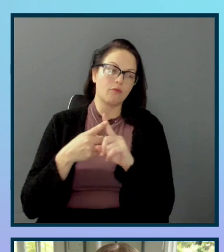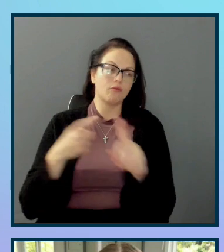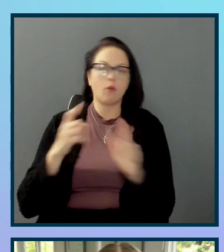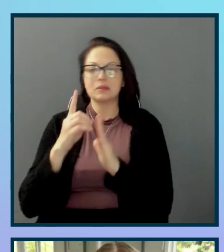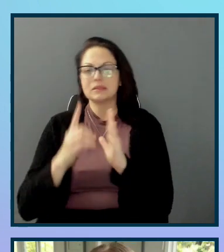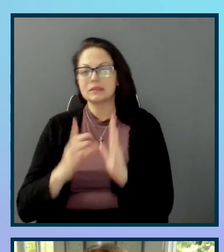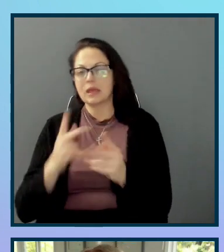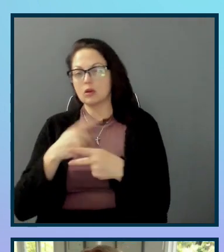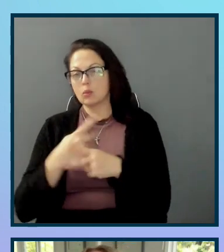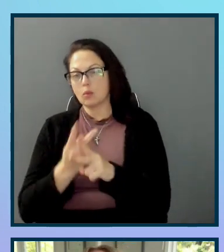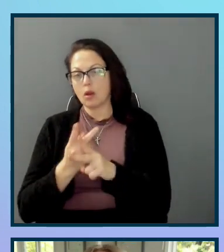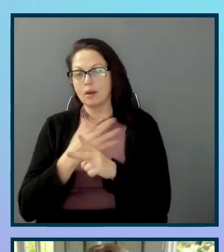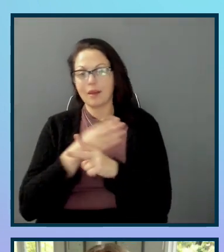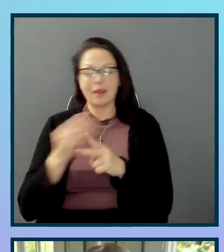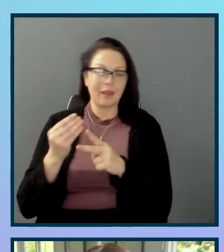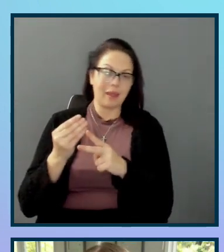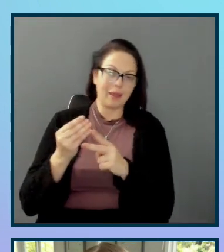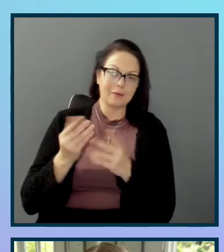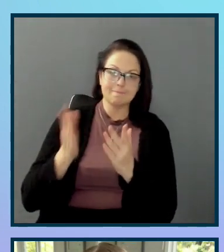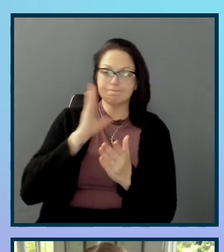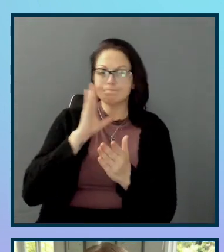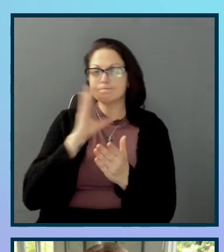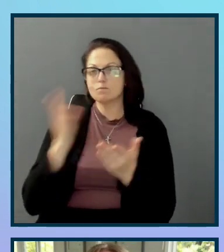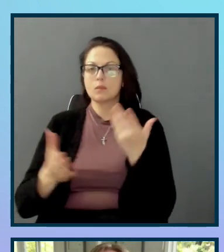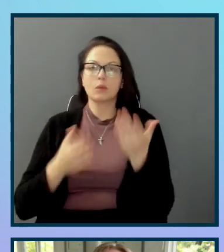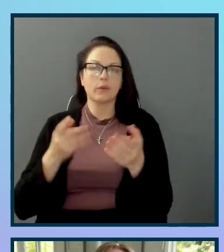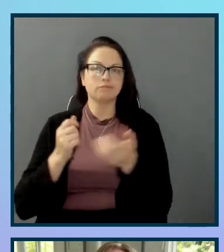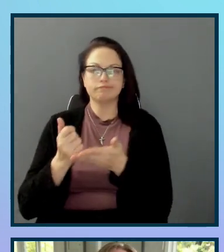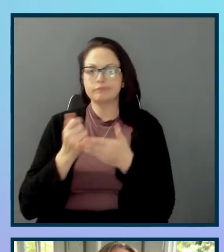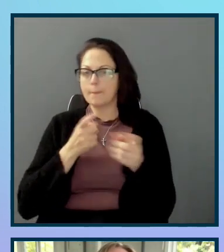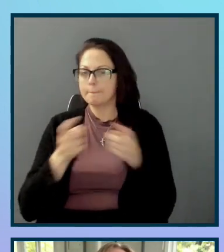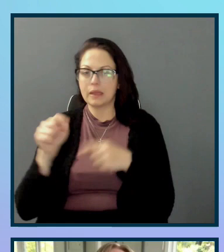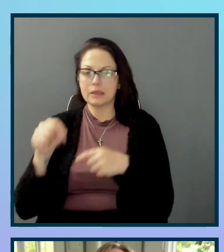It's like they're coming over this wall to manage this side and this is not balanced